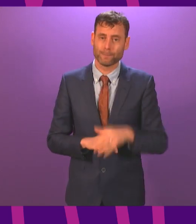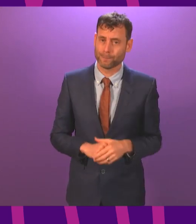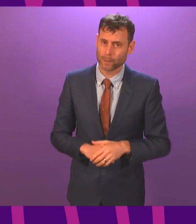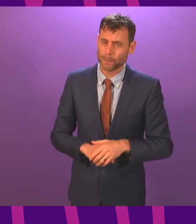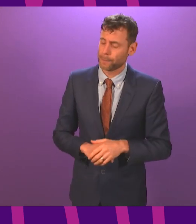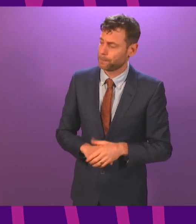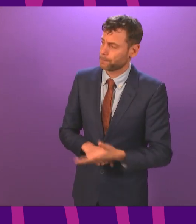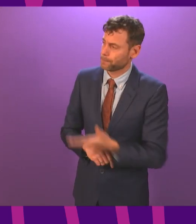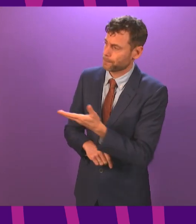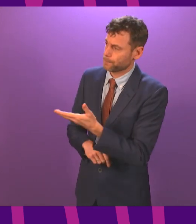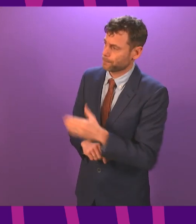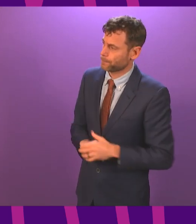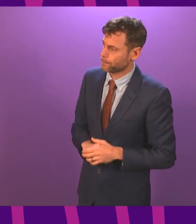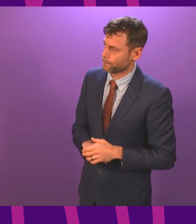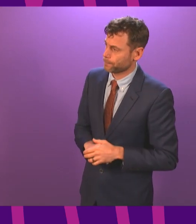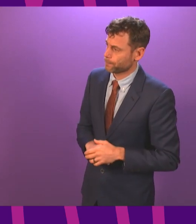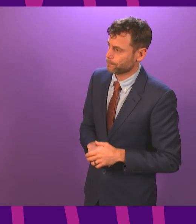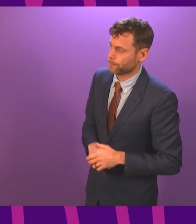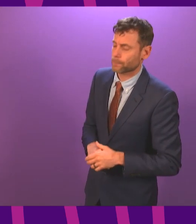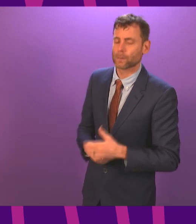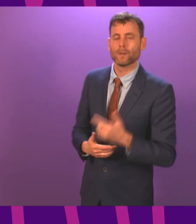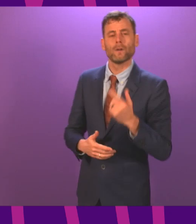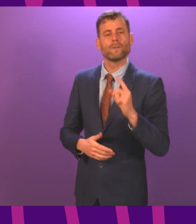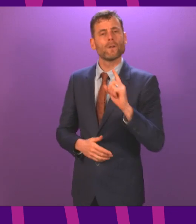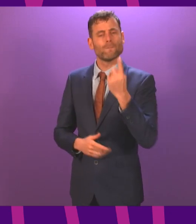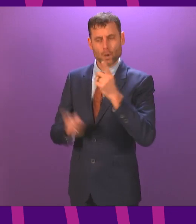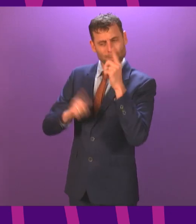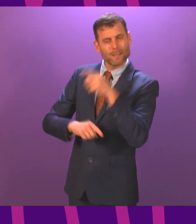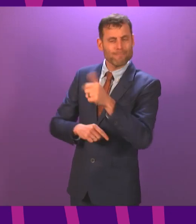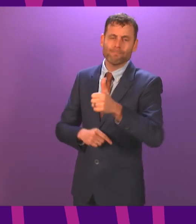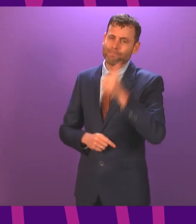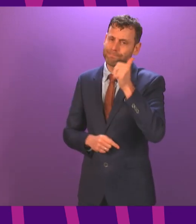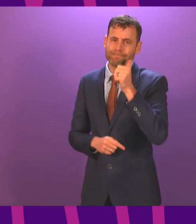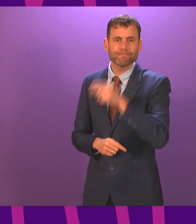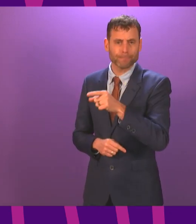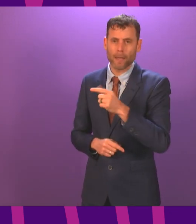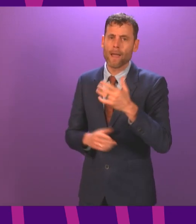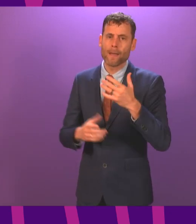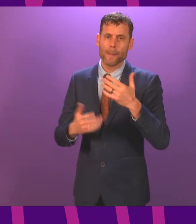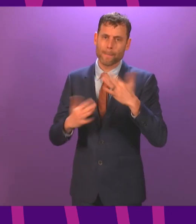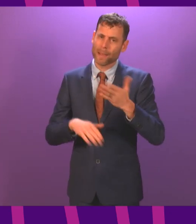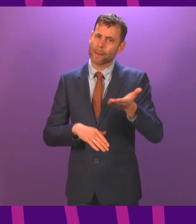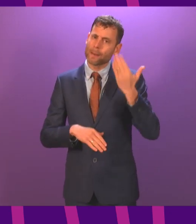Liz Smith (Mid Scotland and Fife) (Con): The First Minister will be aware of the concern